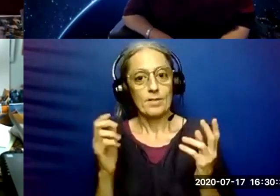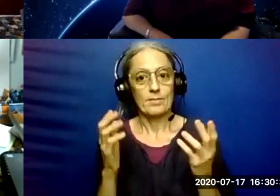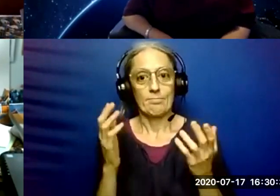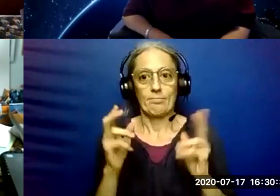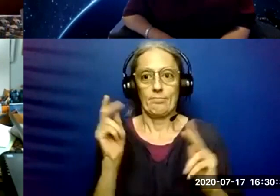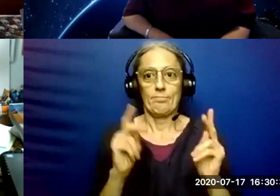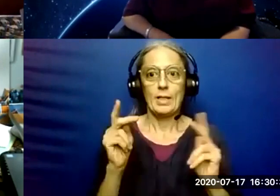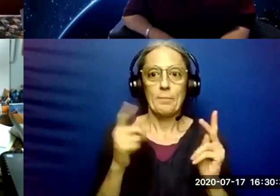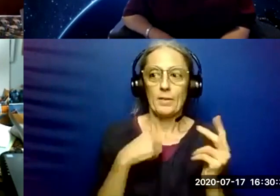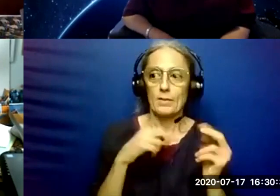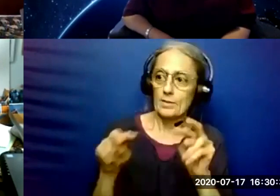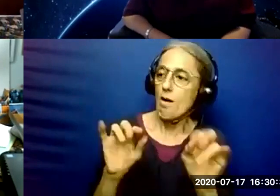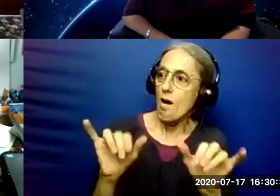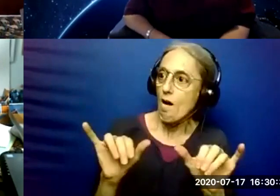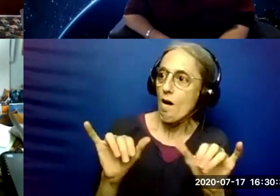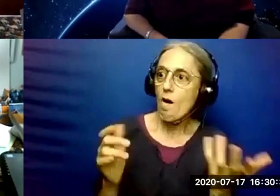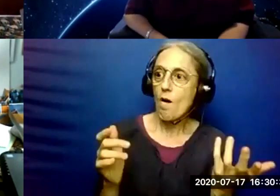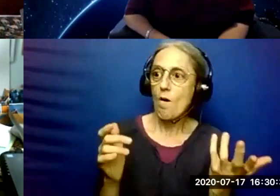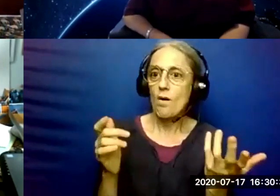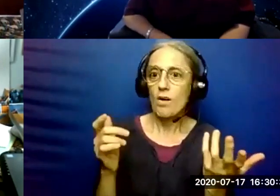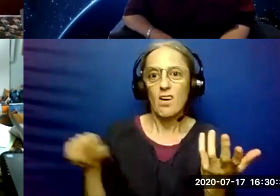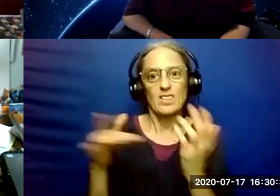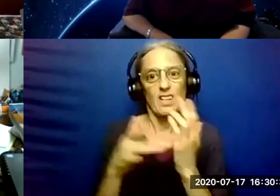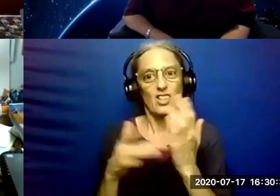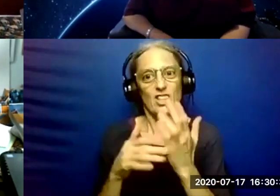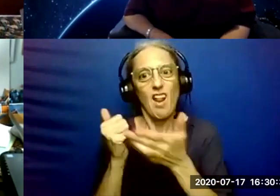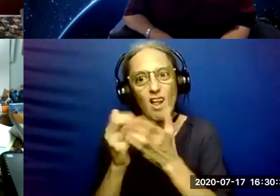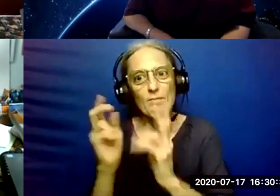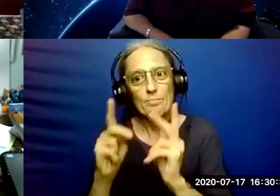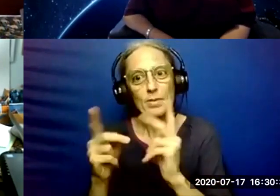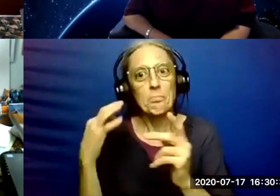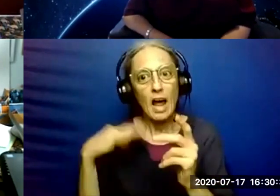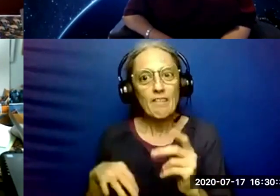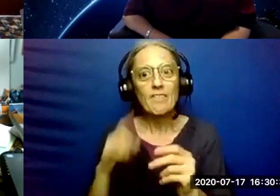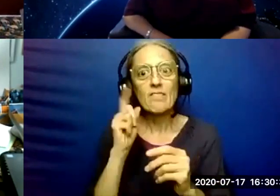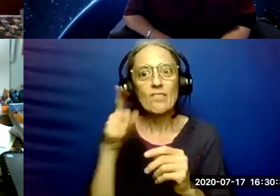can allow others to see and learn